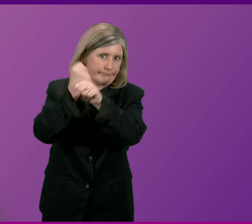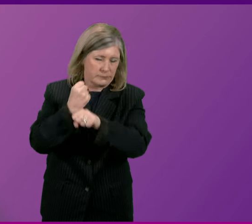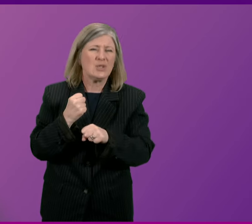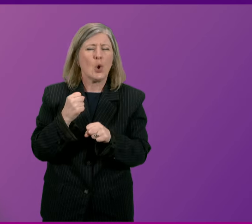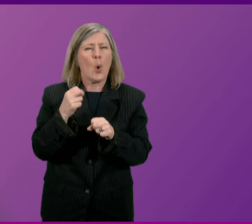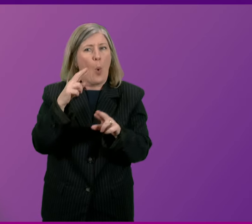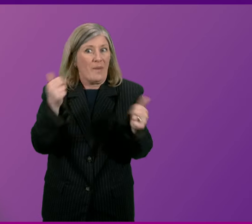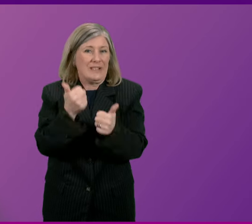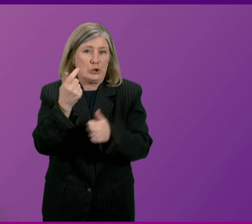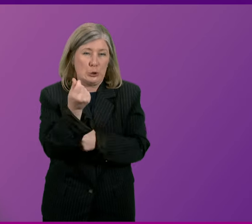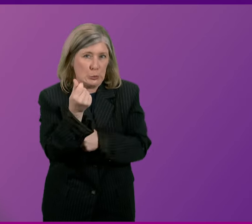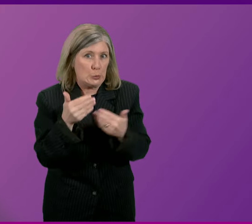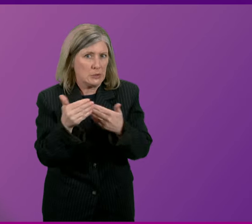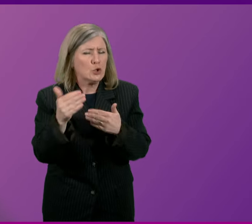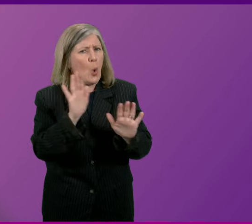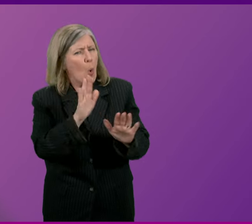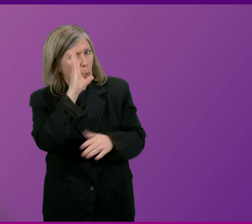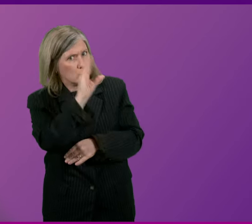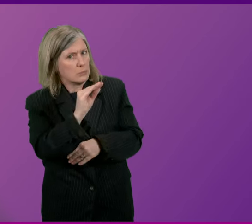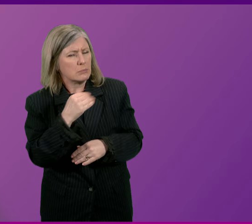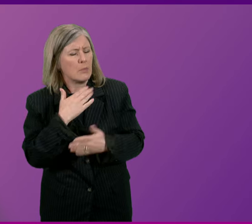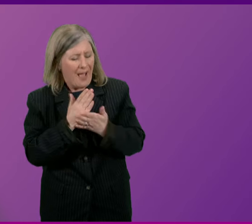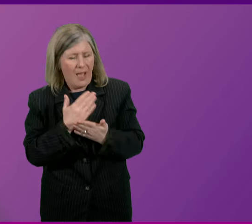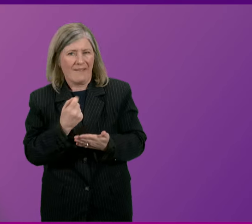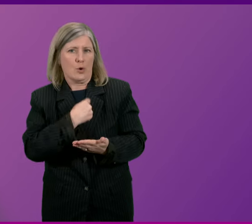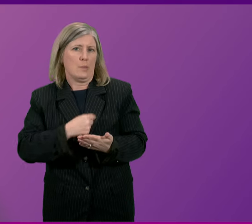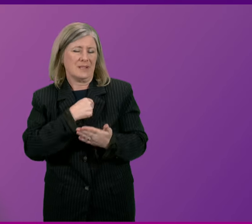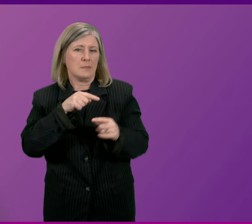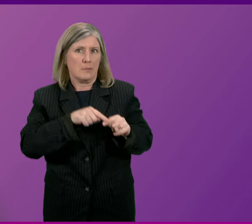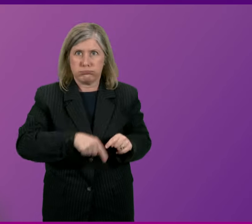I want to assure Mr Ewing of the Government’s commitment to dualling the A9. I would be very